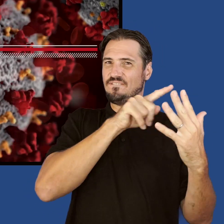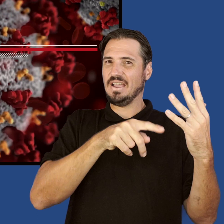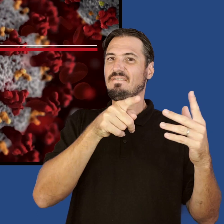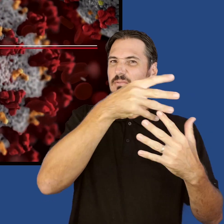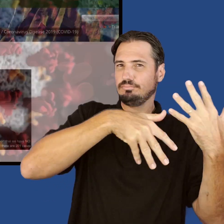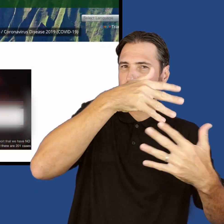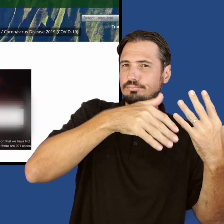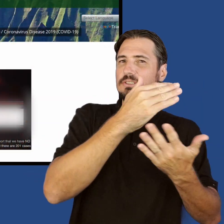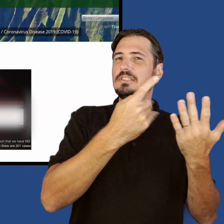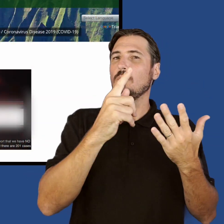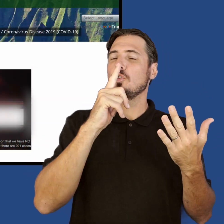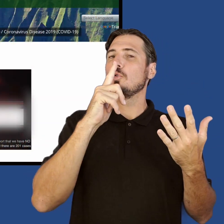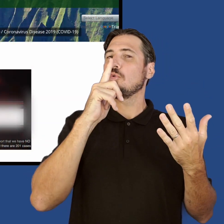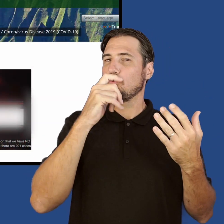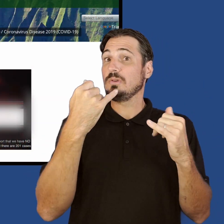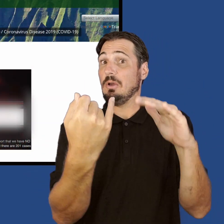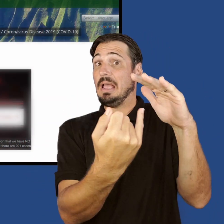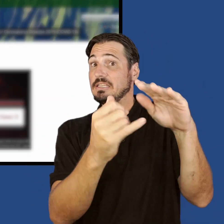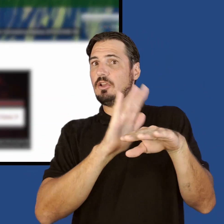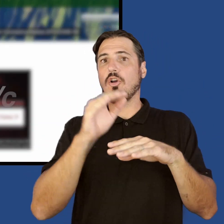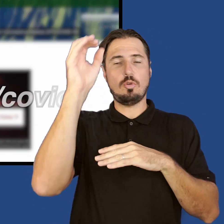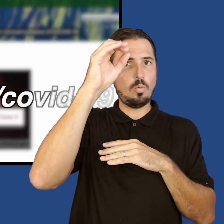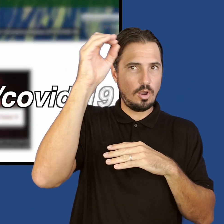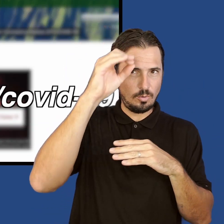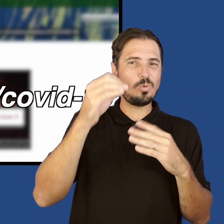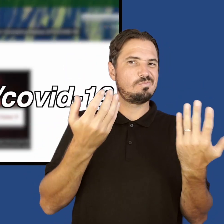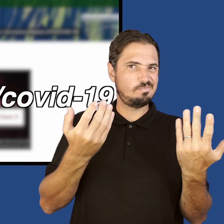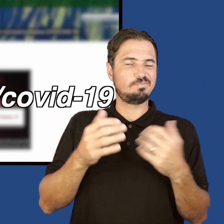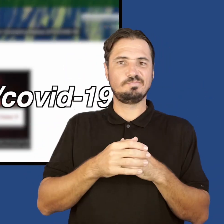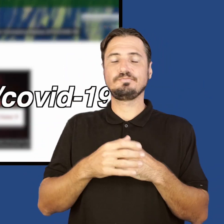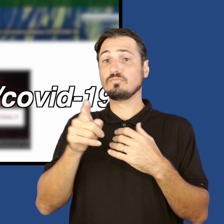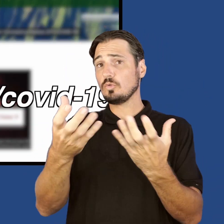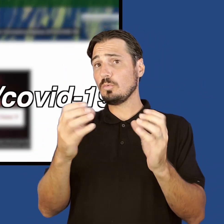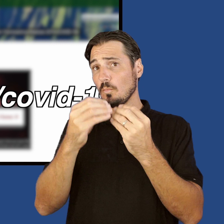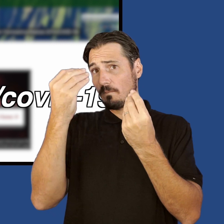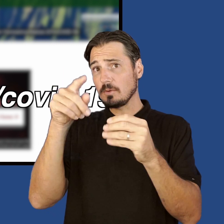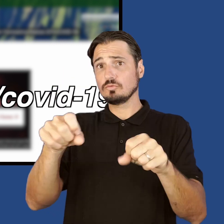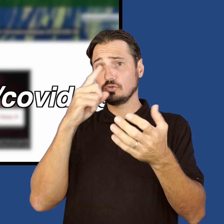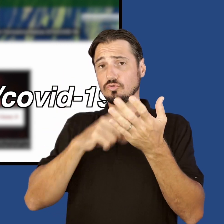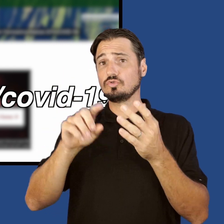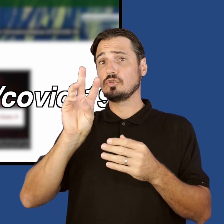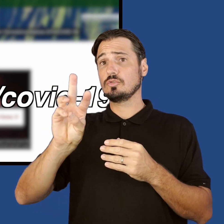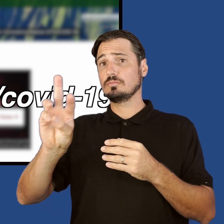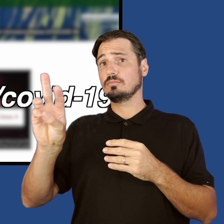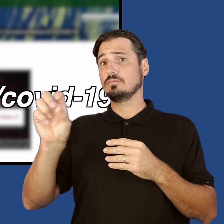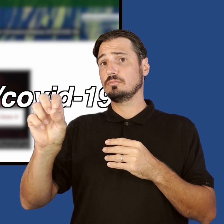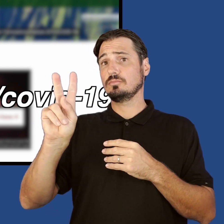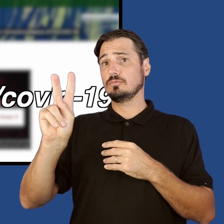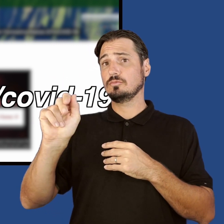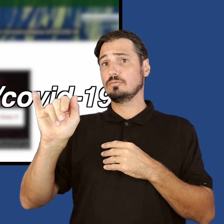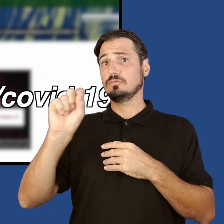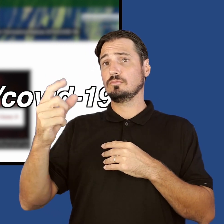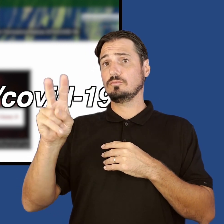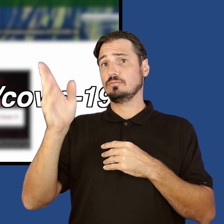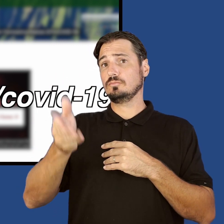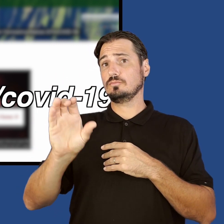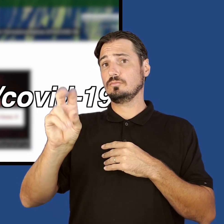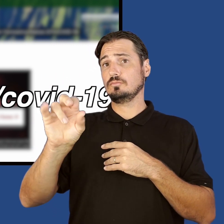For additional information, please visit the Kaua`i Emergency Management Agency website at www.kauai.gov/COVID-19.